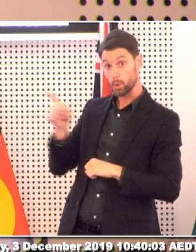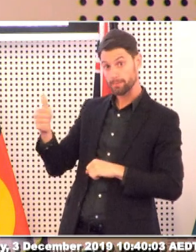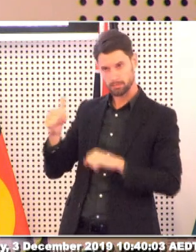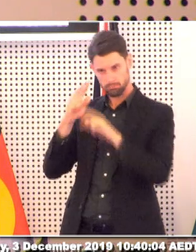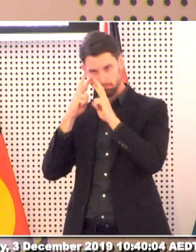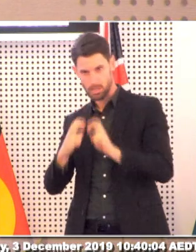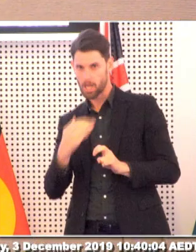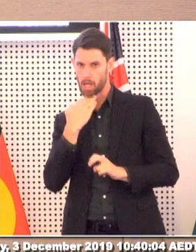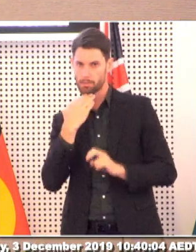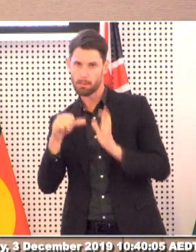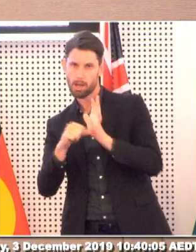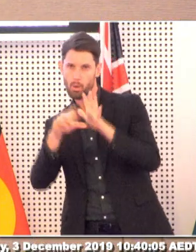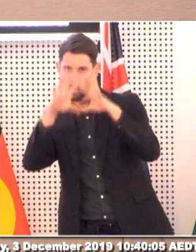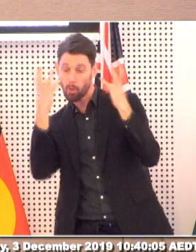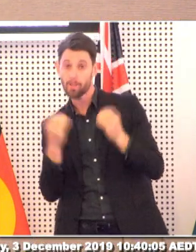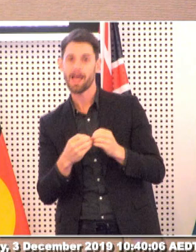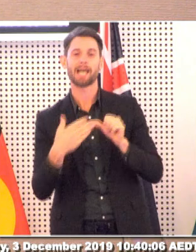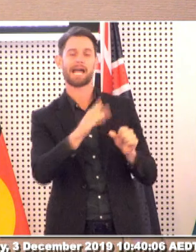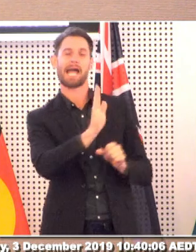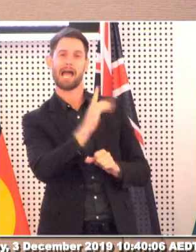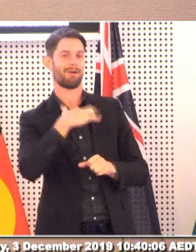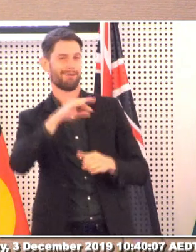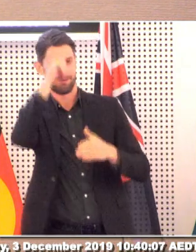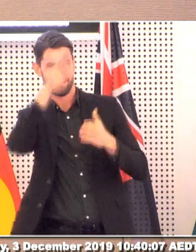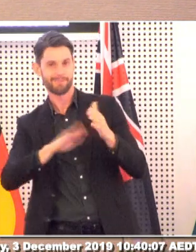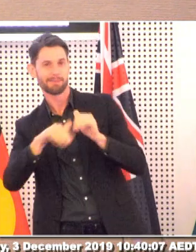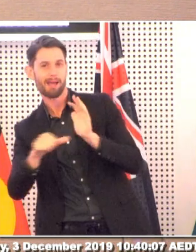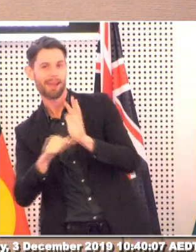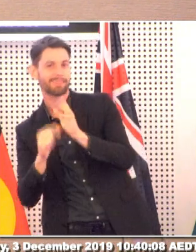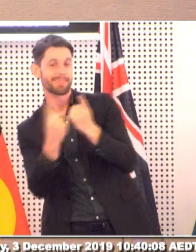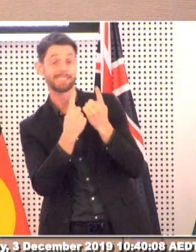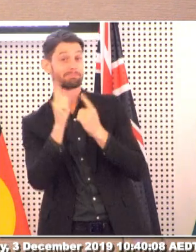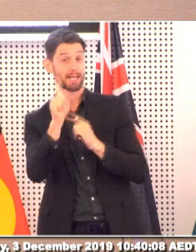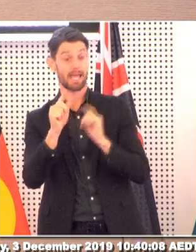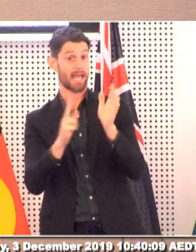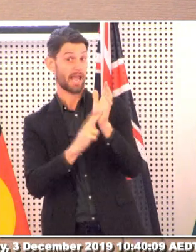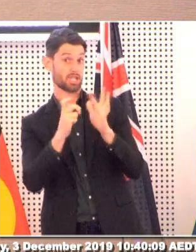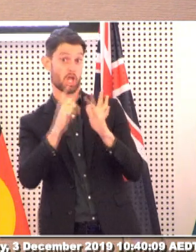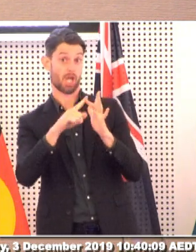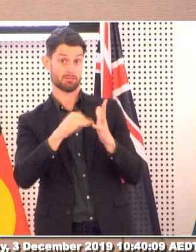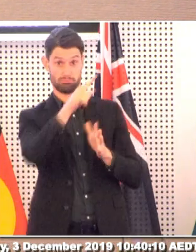But the NDIS is an expensive policy and we’ve managed to get it through.